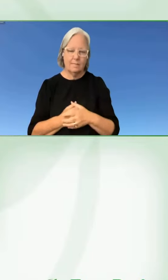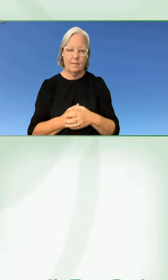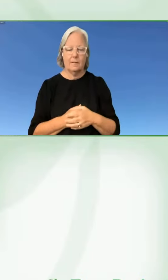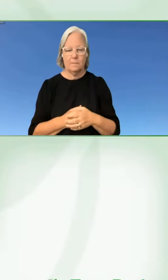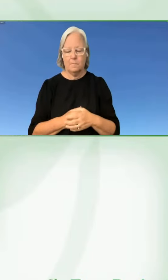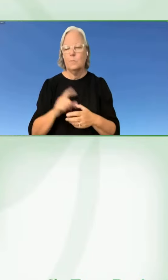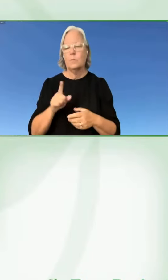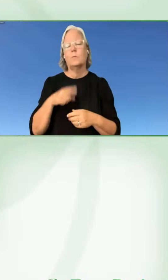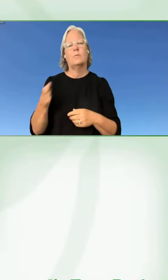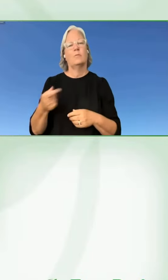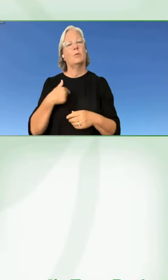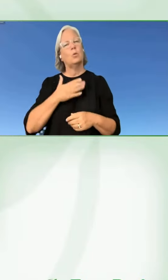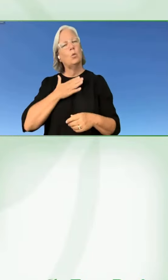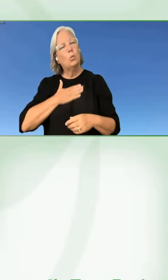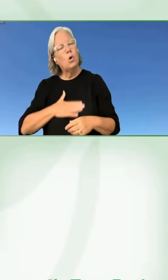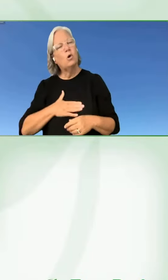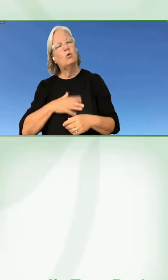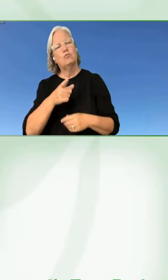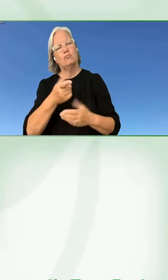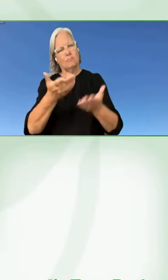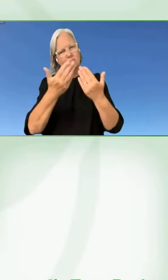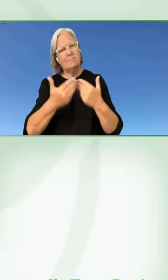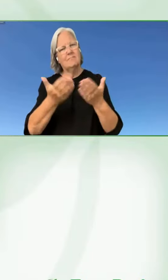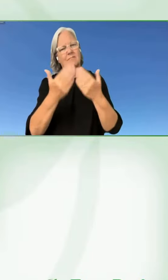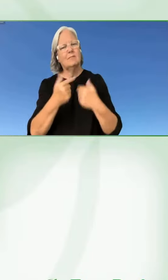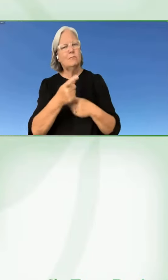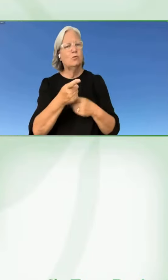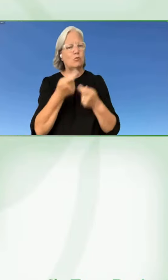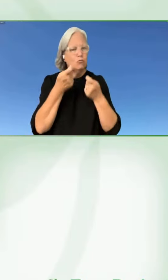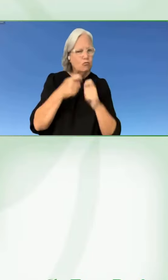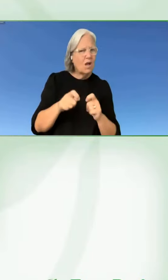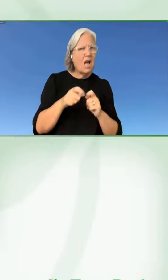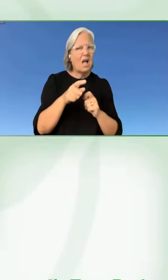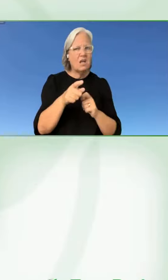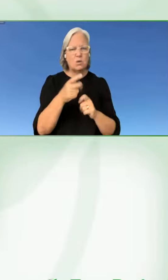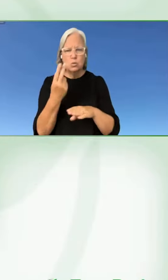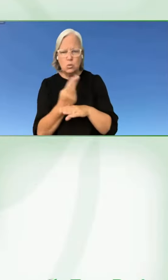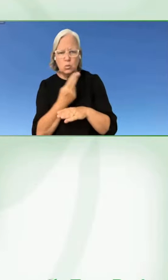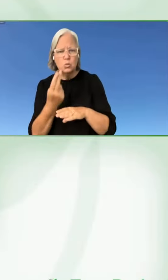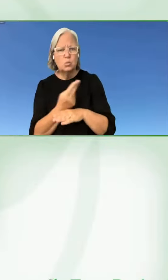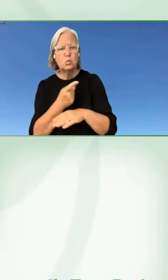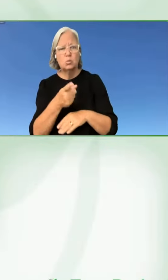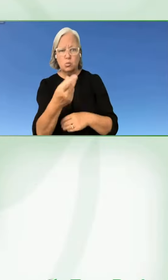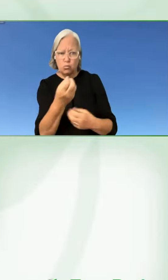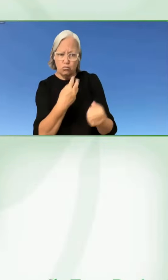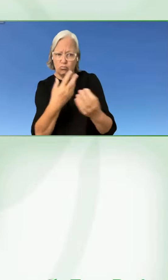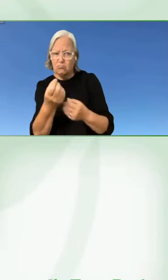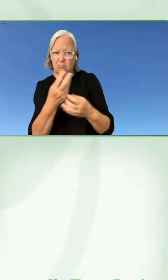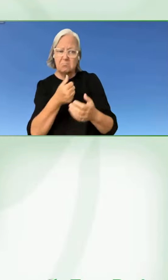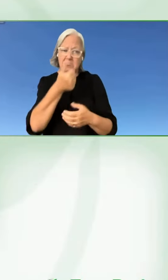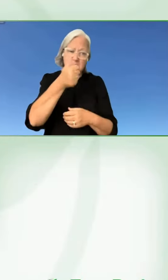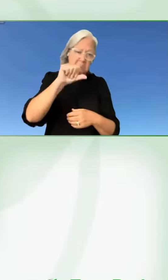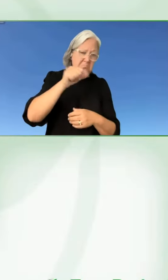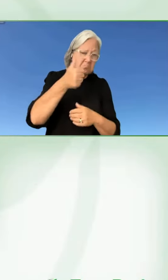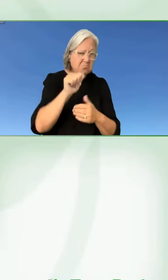We can see the symbols and items.